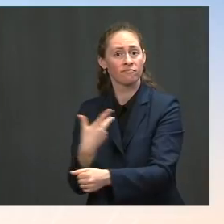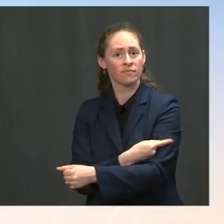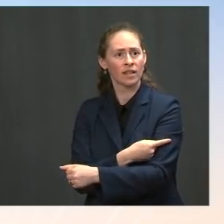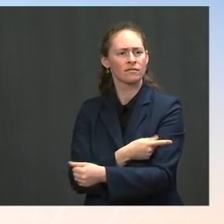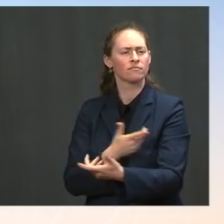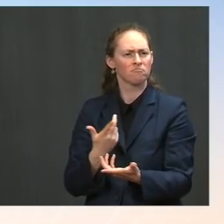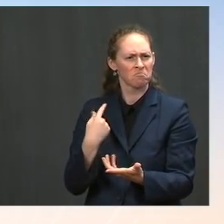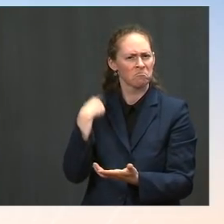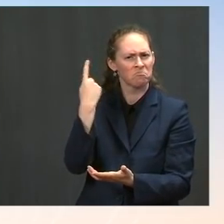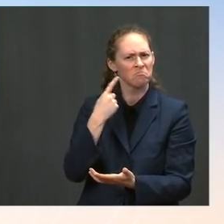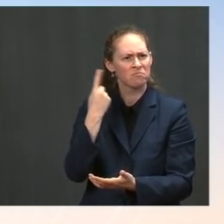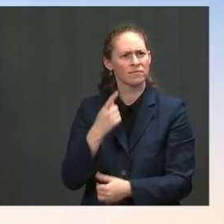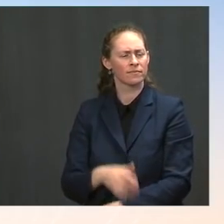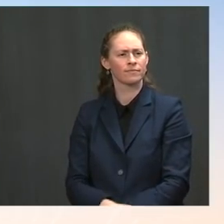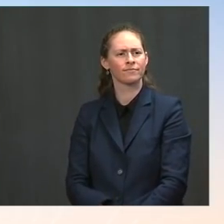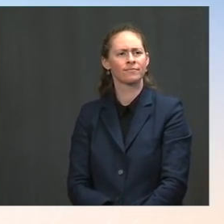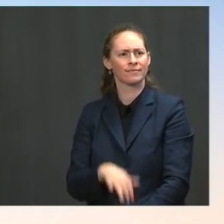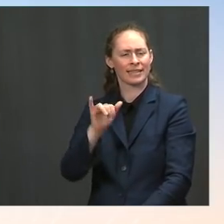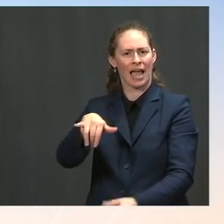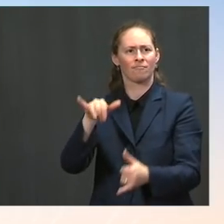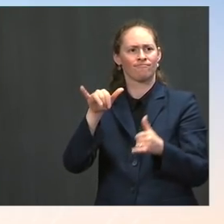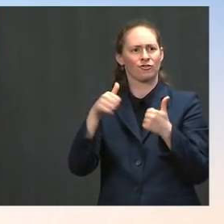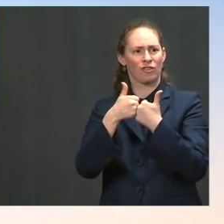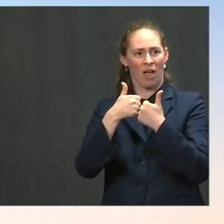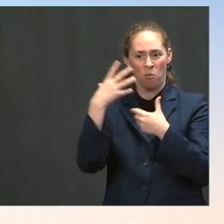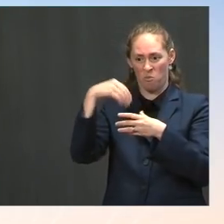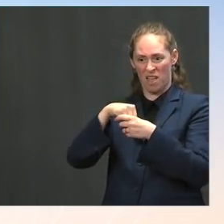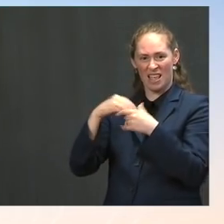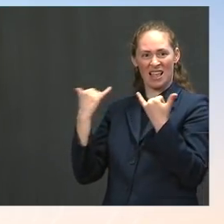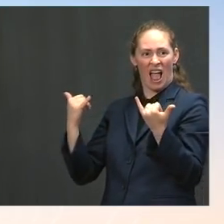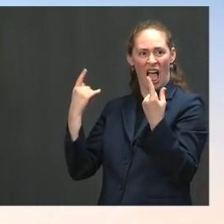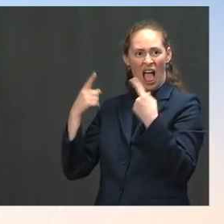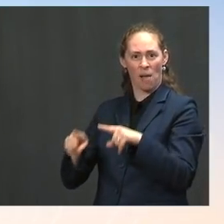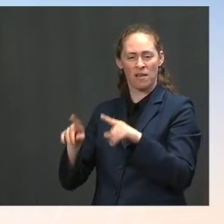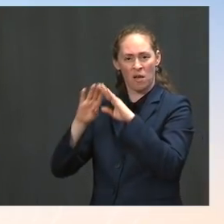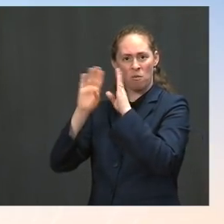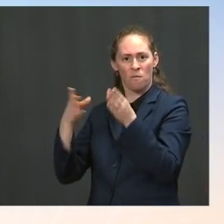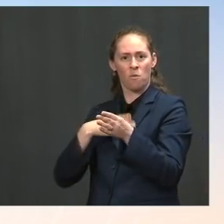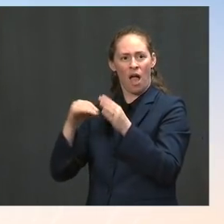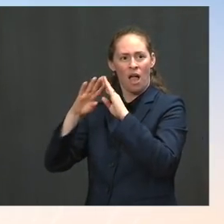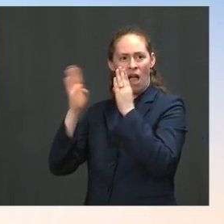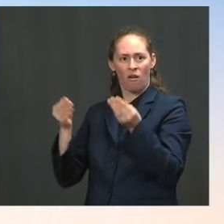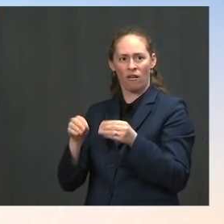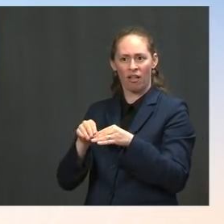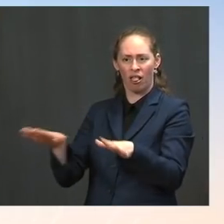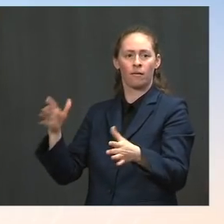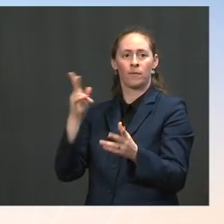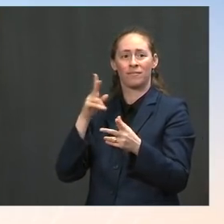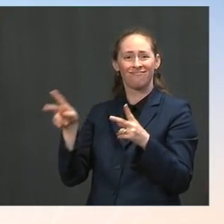to have breakthrough infections when there are people who say "Why should I get the vaccine if I'm going to get COVID anyway?"